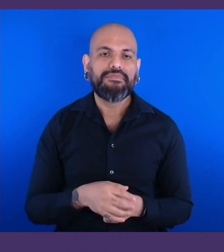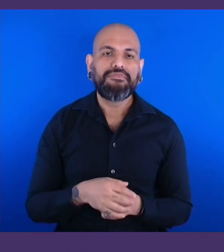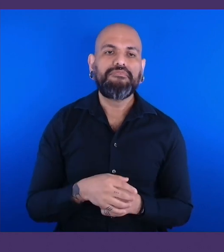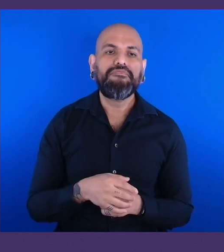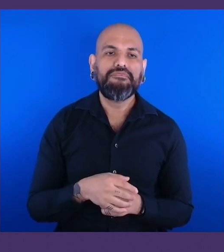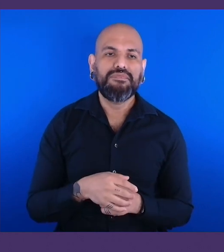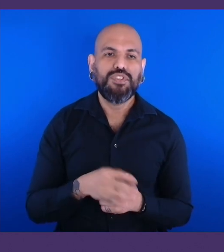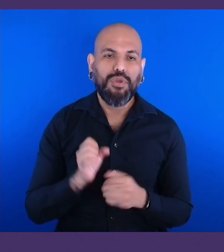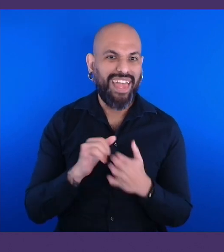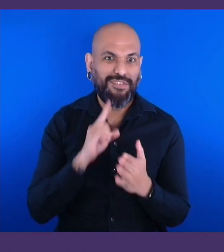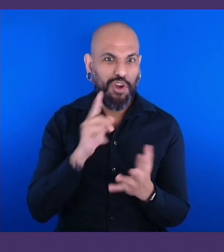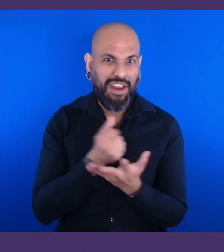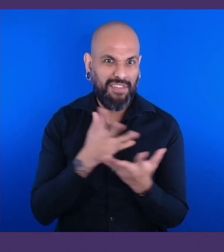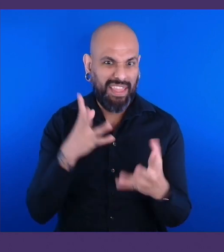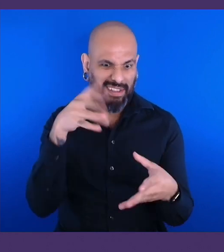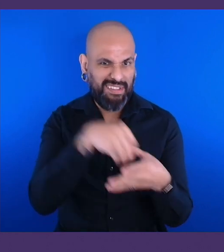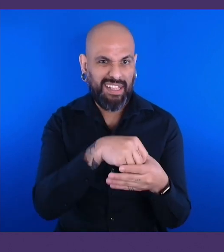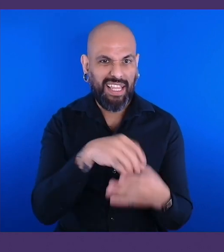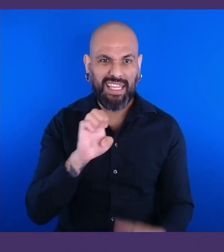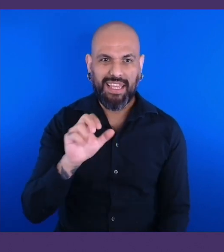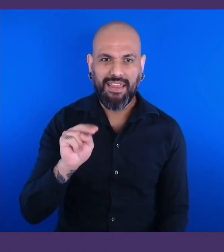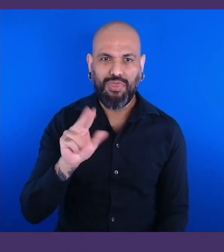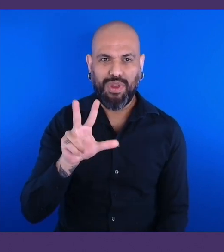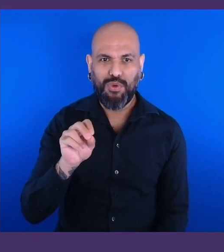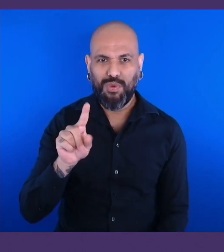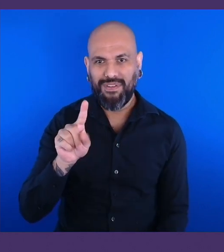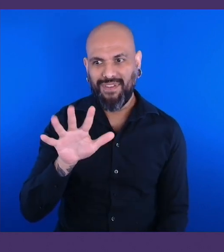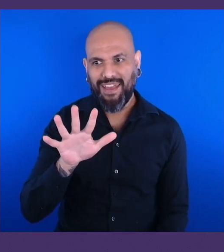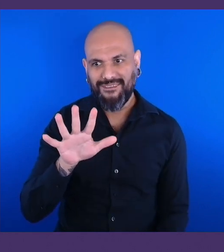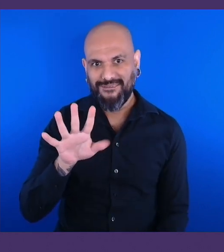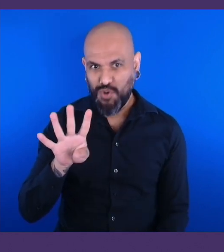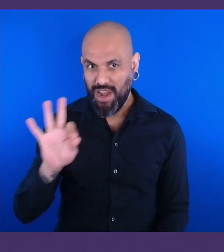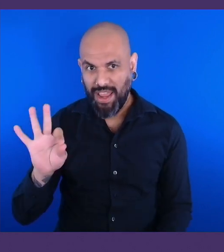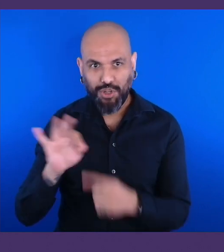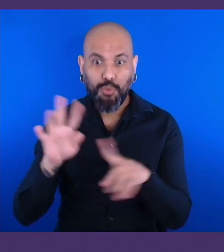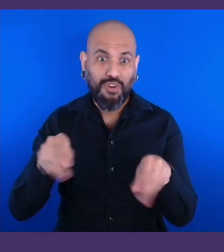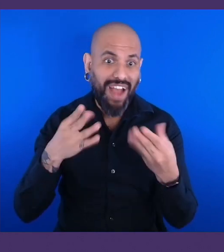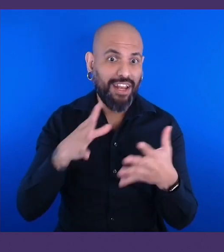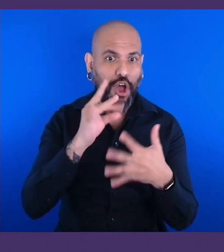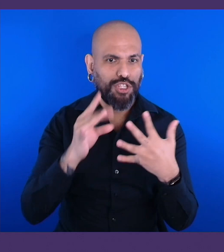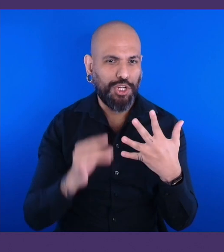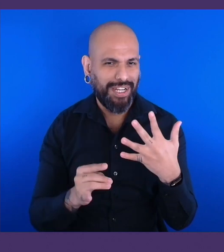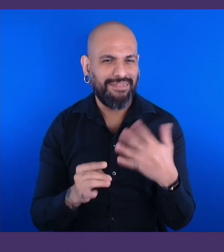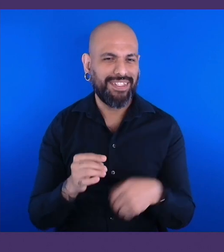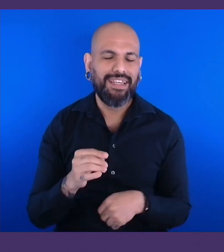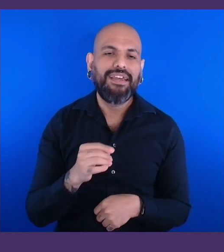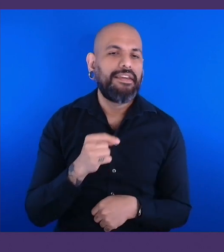within EN 301 549 is also provide an alternative. I mean, that's where you should start